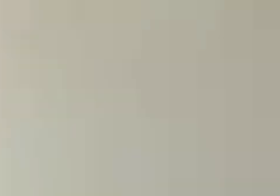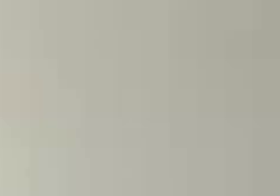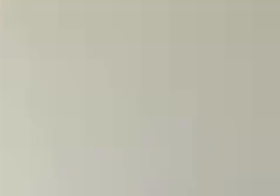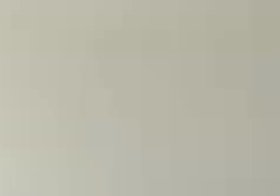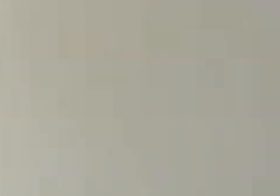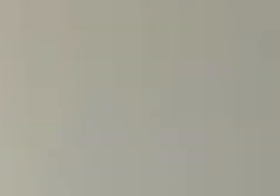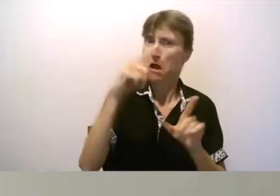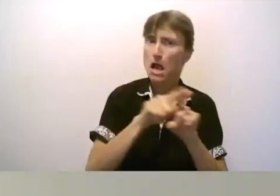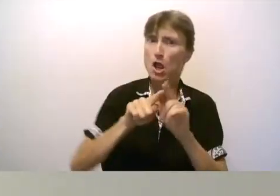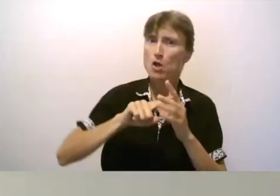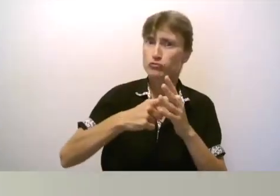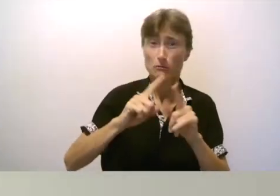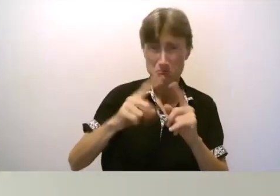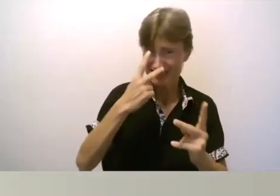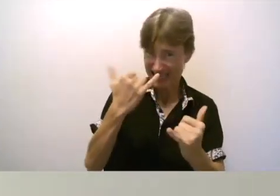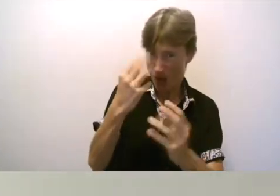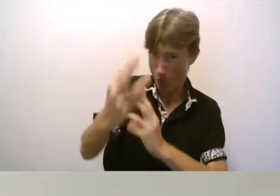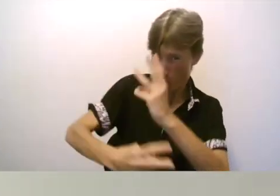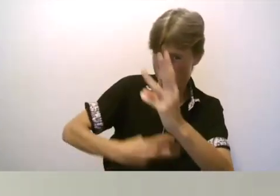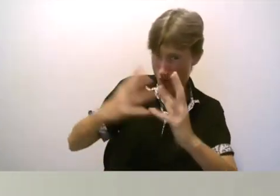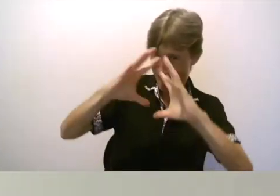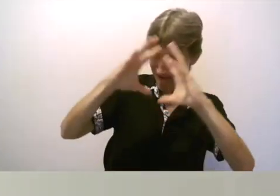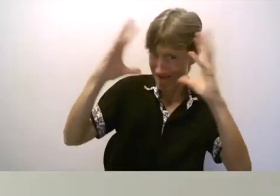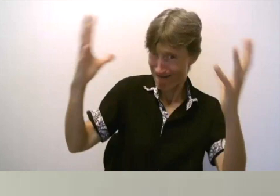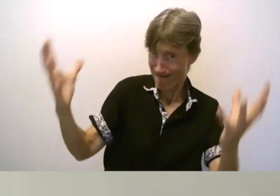everyone is suffering from an episodic disability